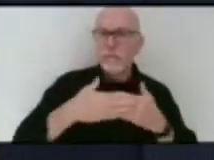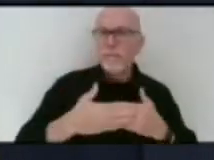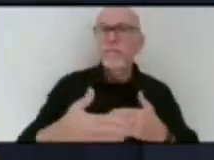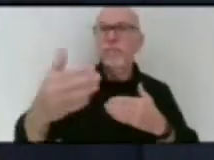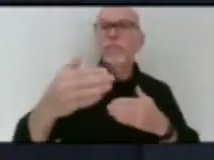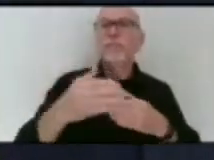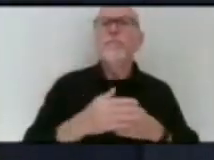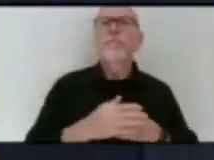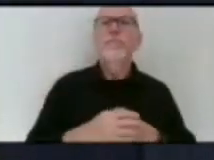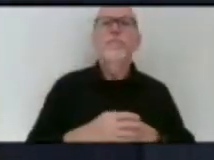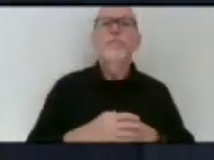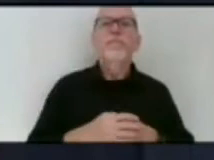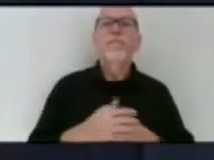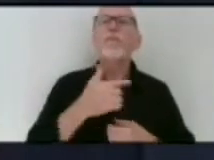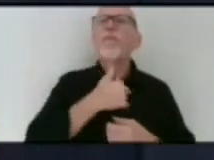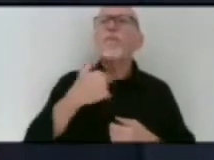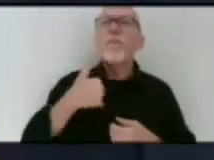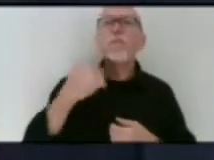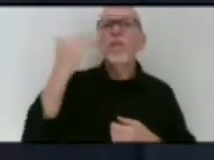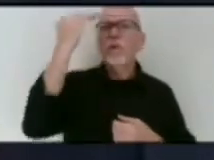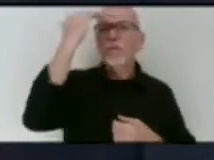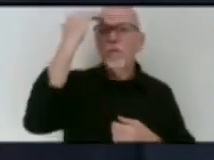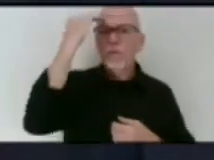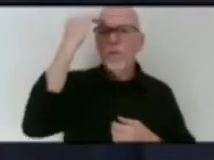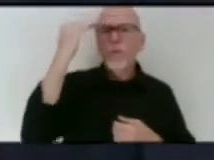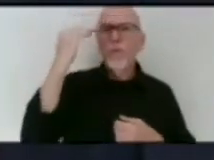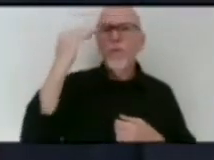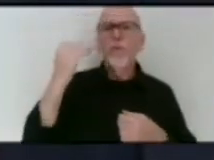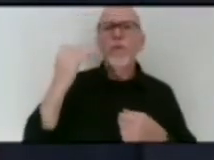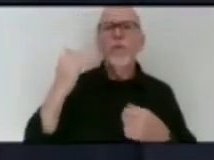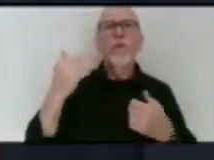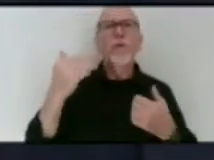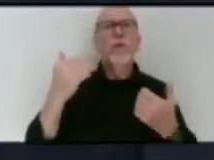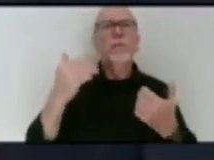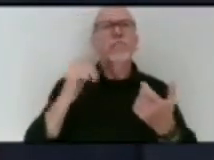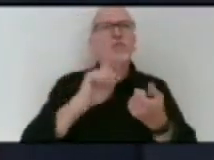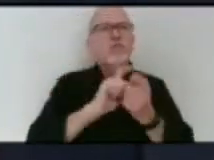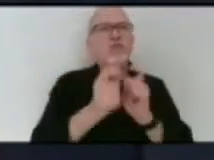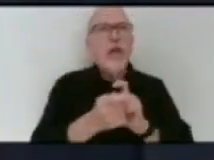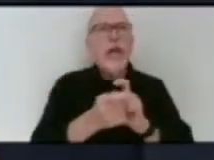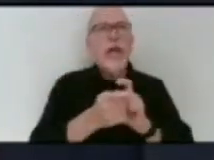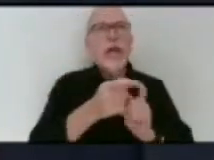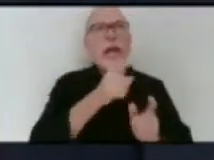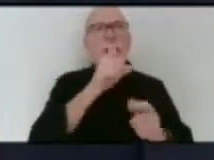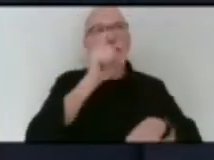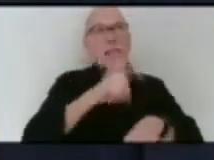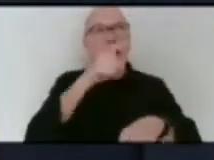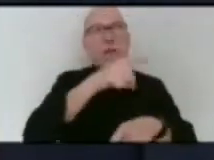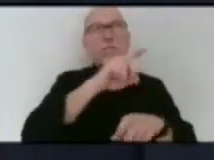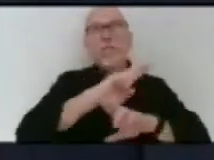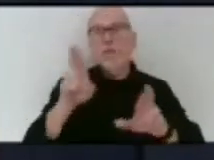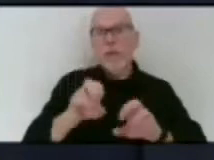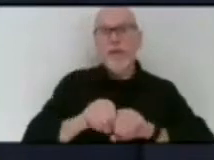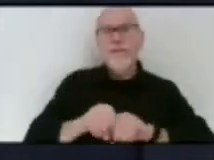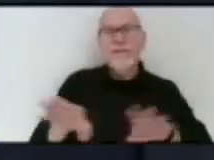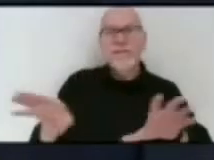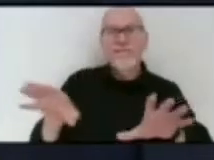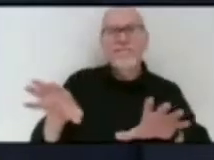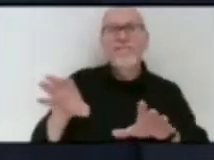So we know what game changers they will be when they are widely available. But